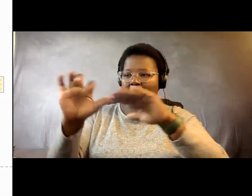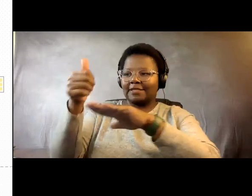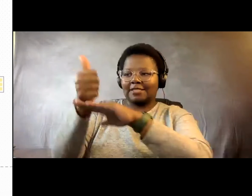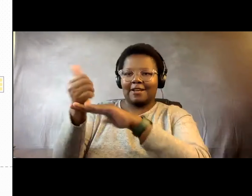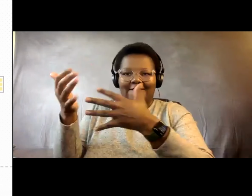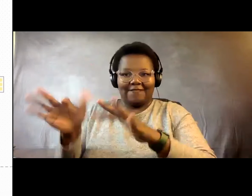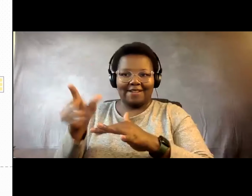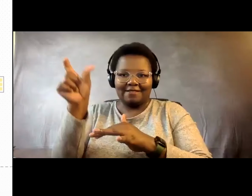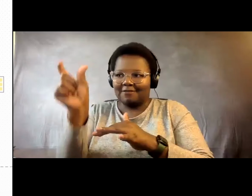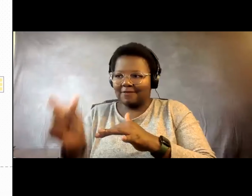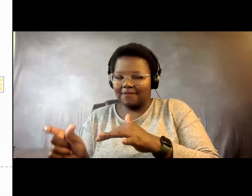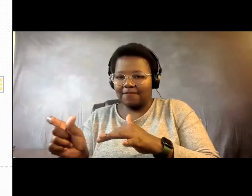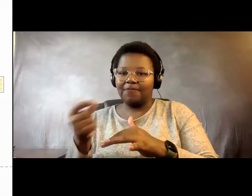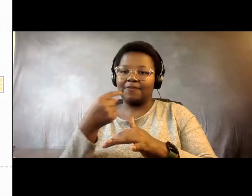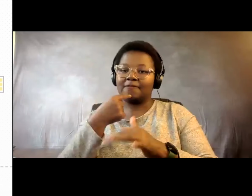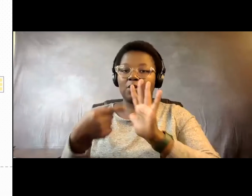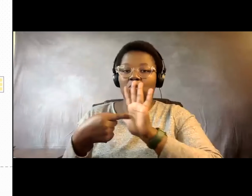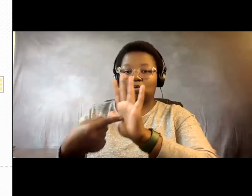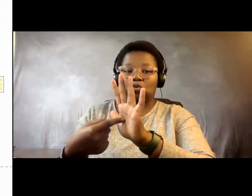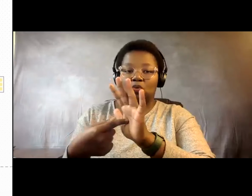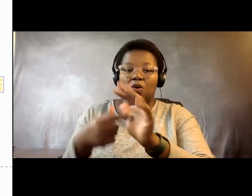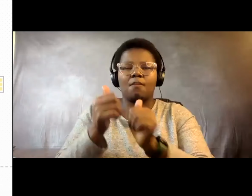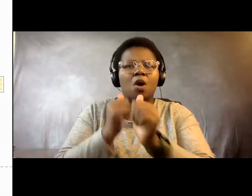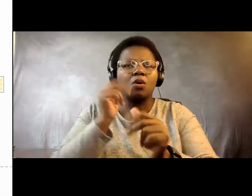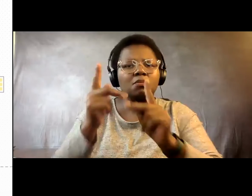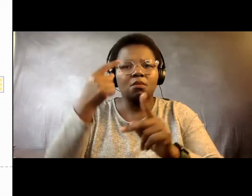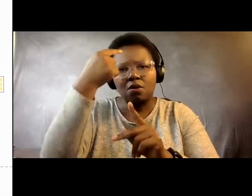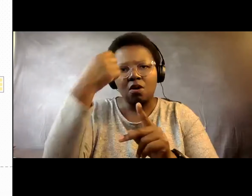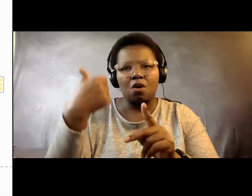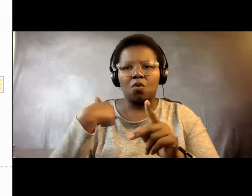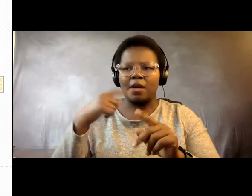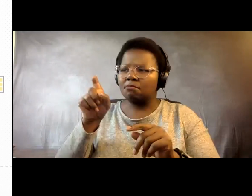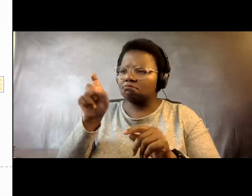have some little arrows to where people understand where do we click, what happens, things like that.